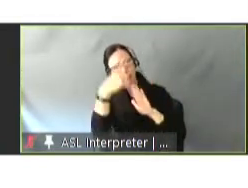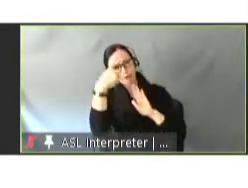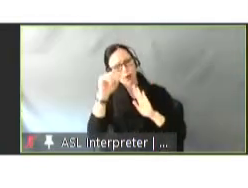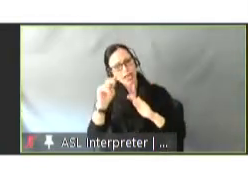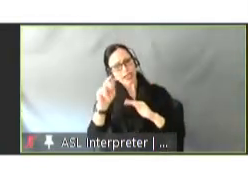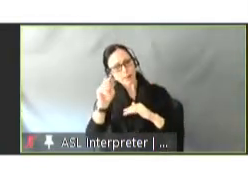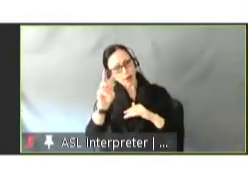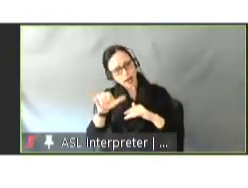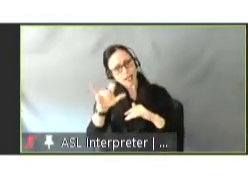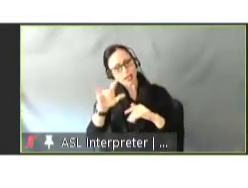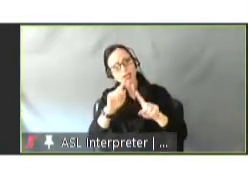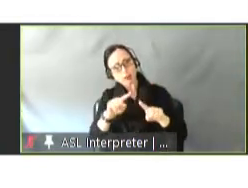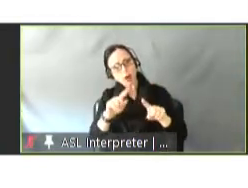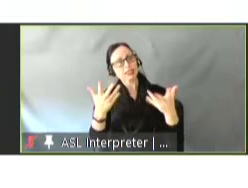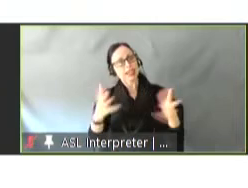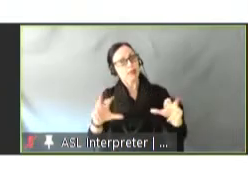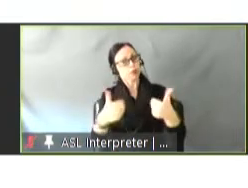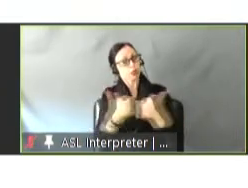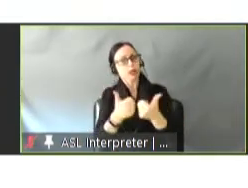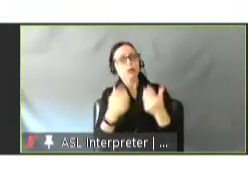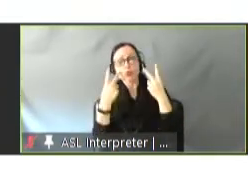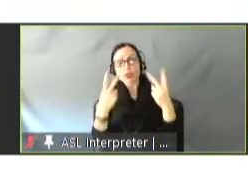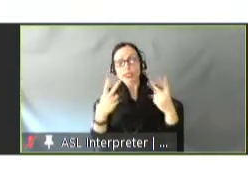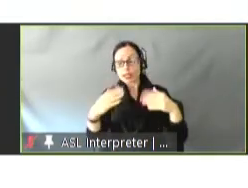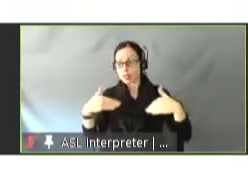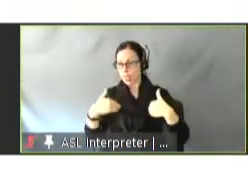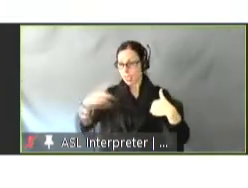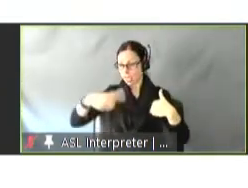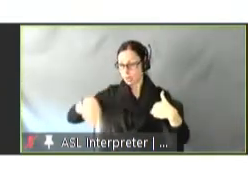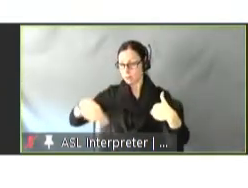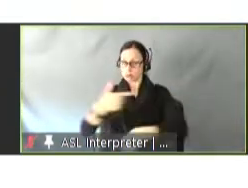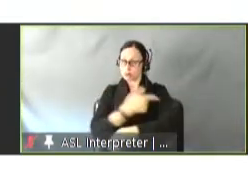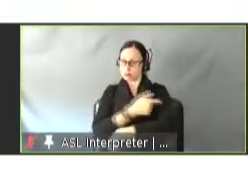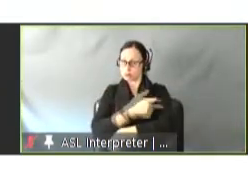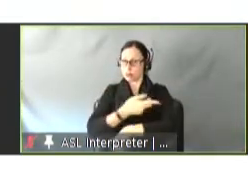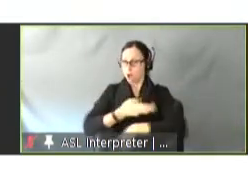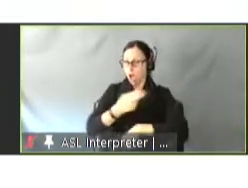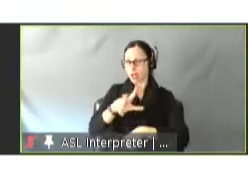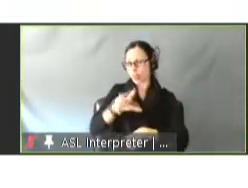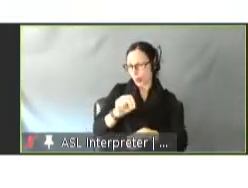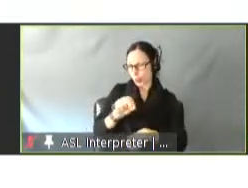challenge. And you can see that those animals that got high doses in the 30 and 10 microgram, and